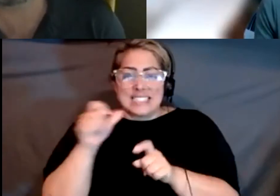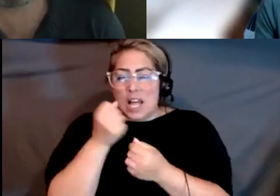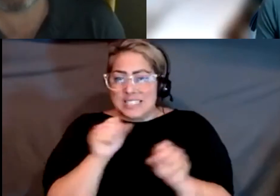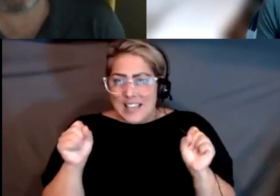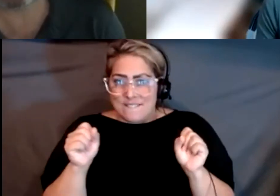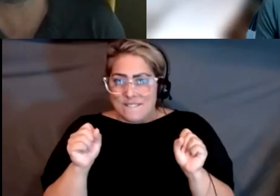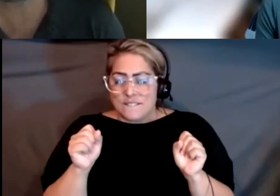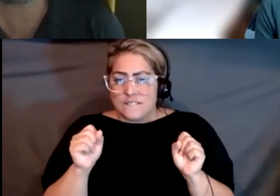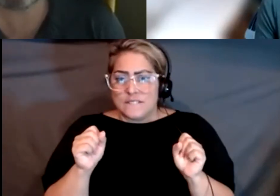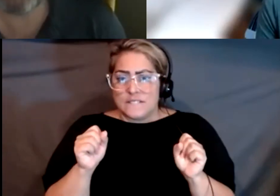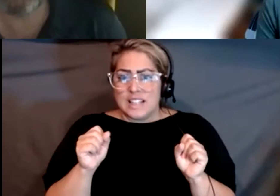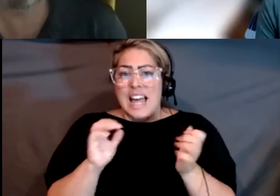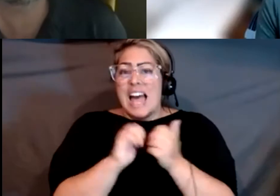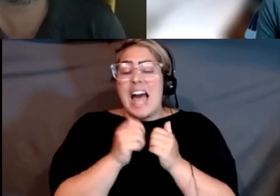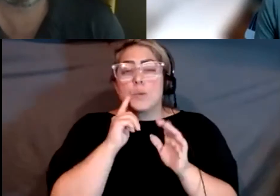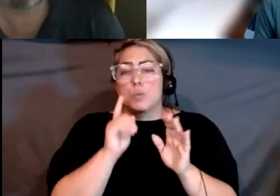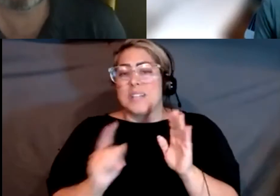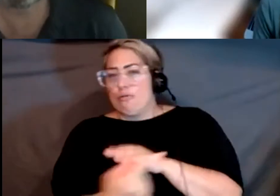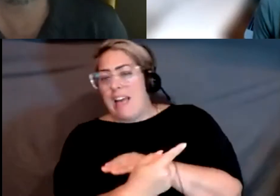mandate. So people can be indoors or in spaces. And a